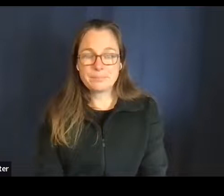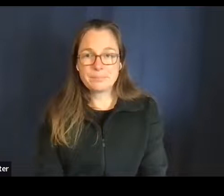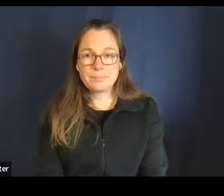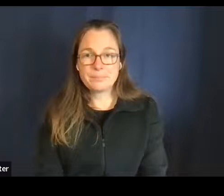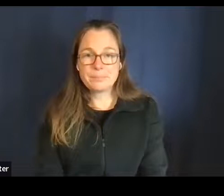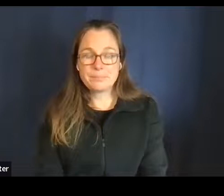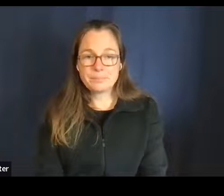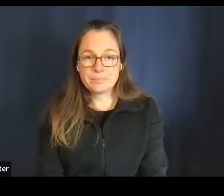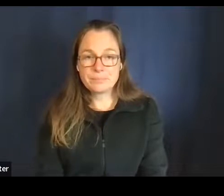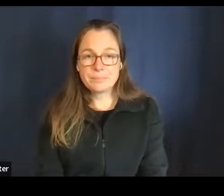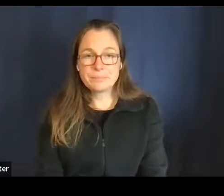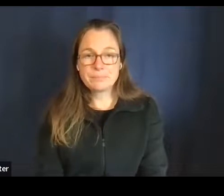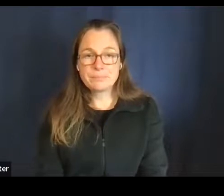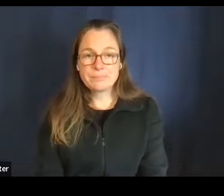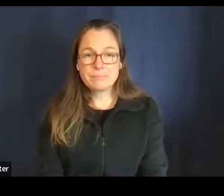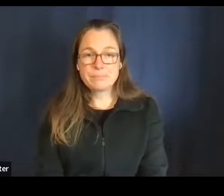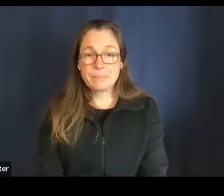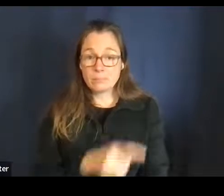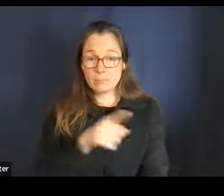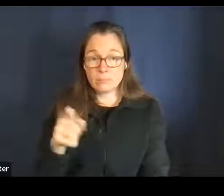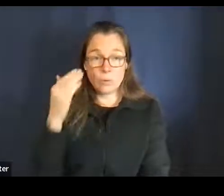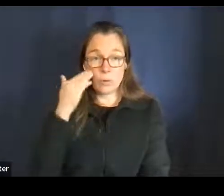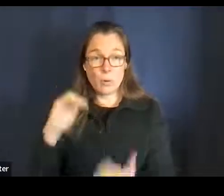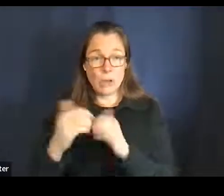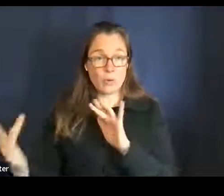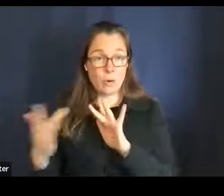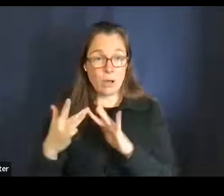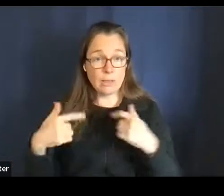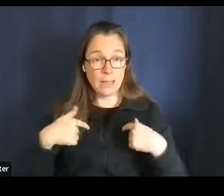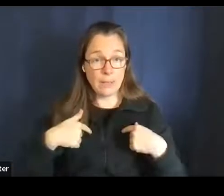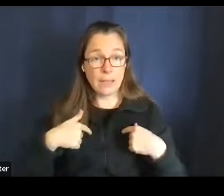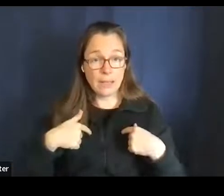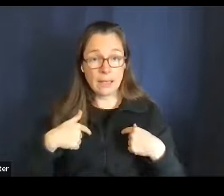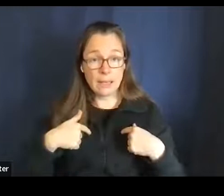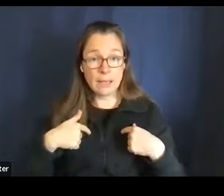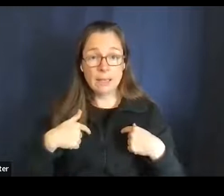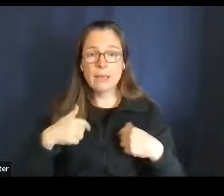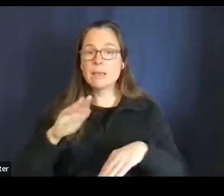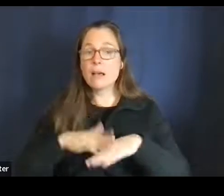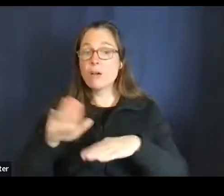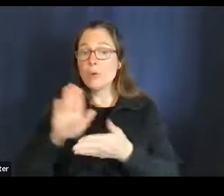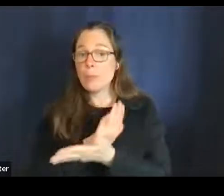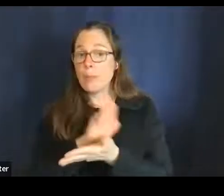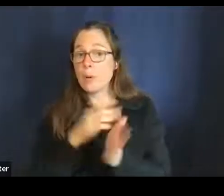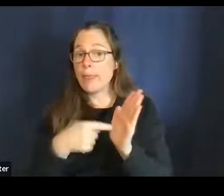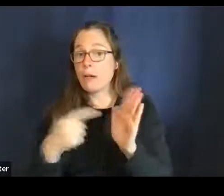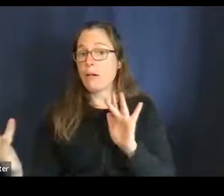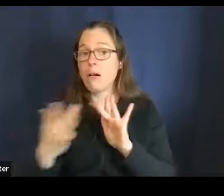I think everybody knows how to get a hold of me. You've probably received emails. It's also on the paper in front of you, so reach out for other questions.